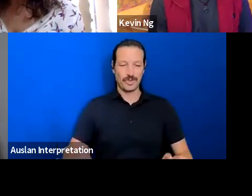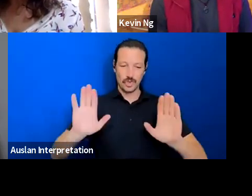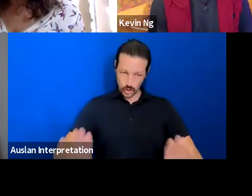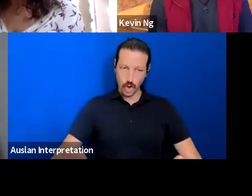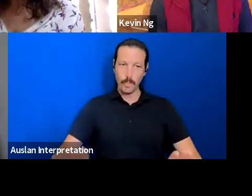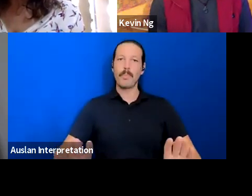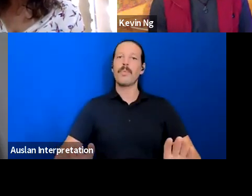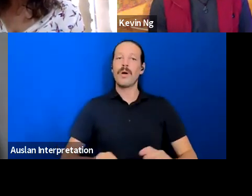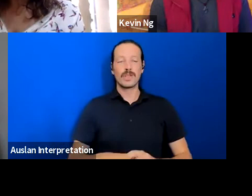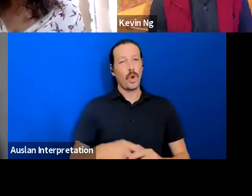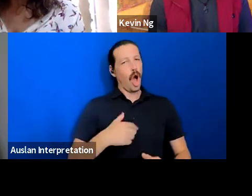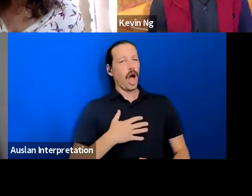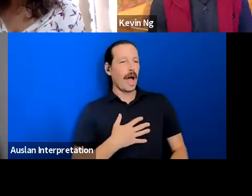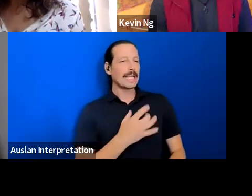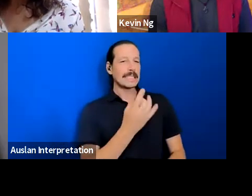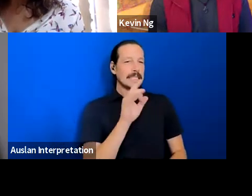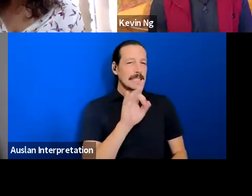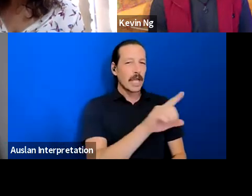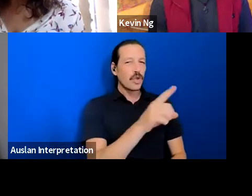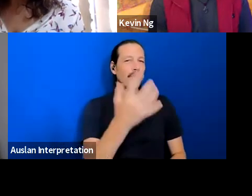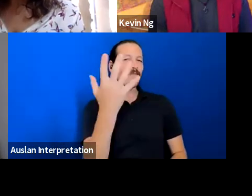Absolutely take notes. So when you're in the grant portal